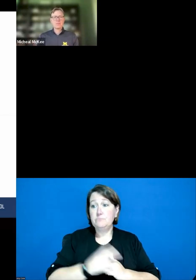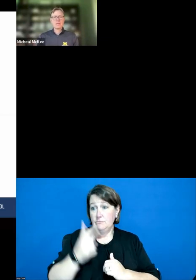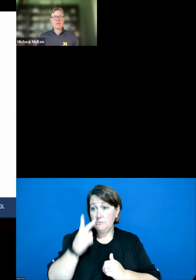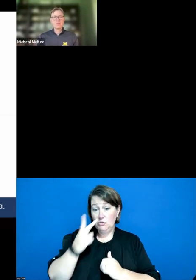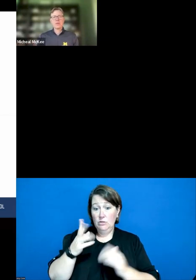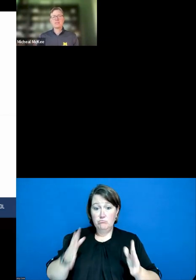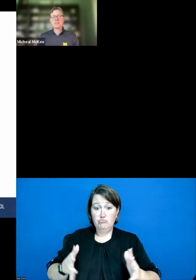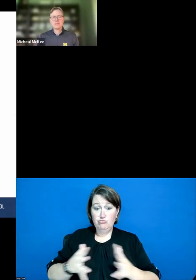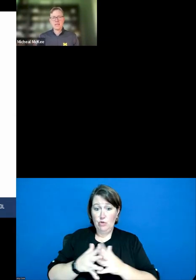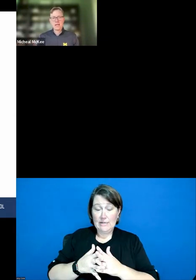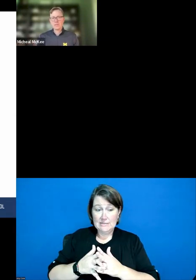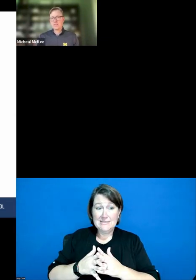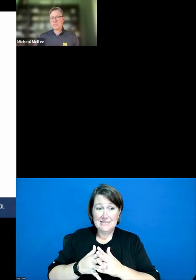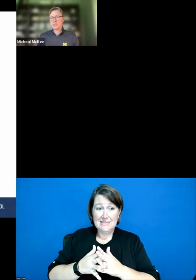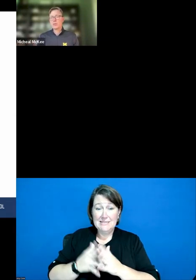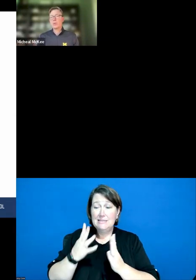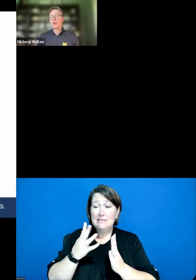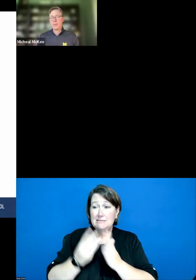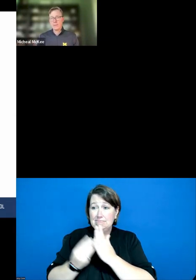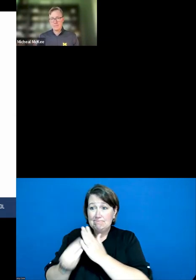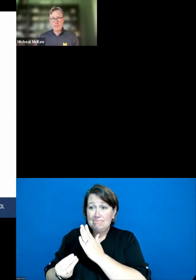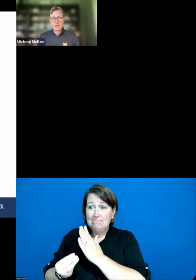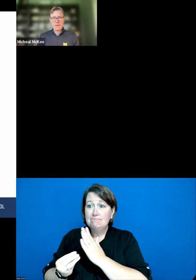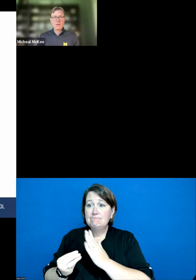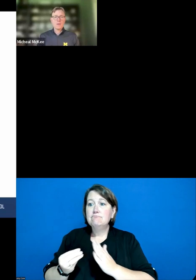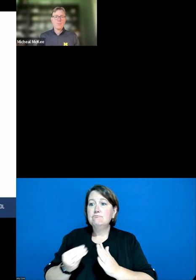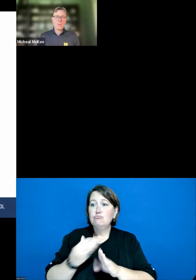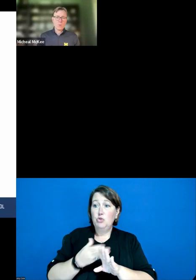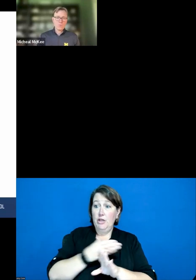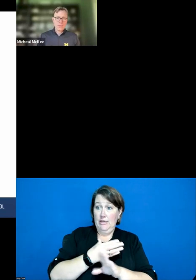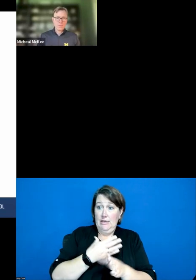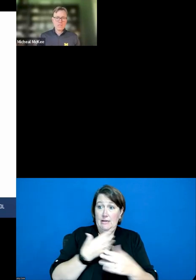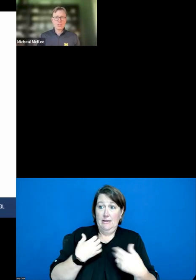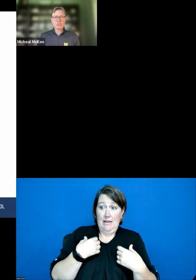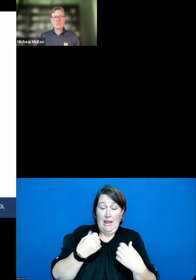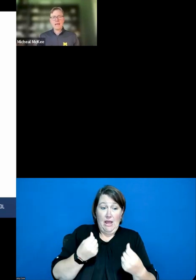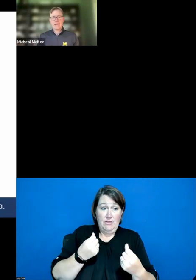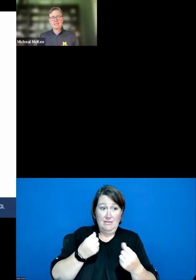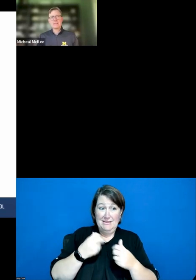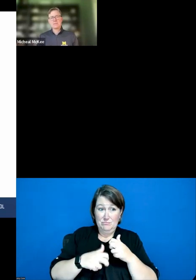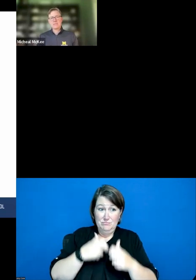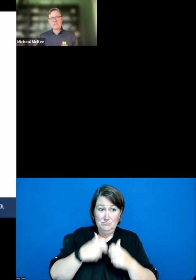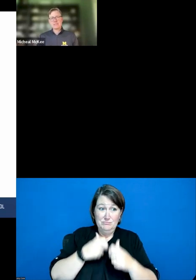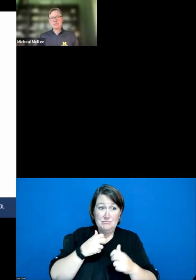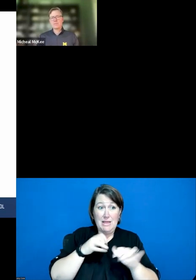we see pre existing health conditions are more common. Both hypertension and diabetes.